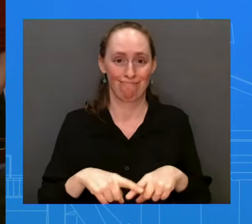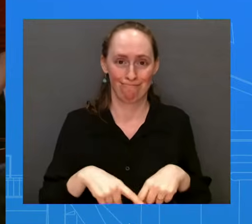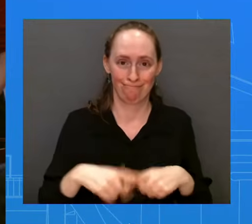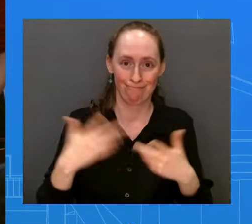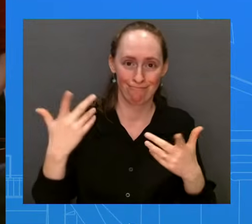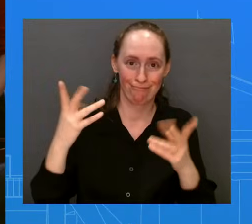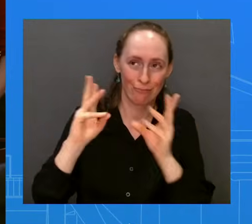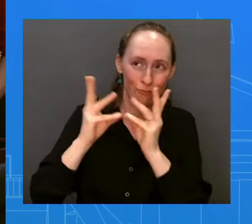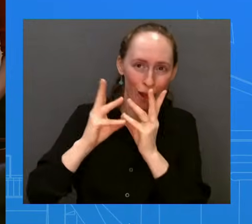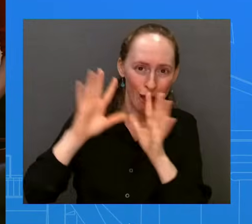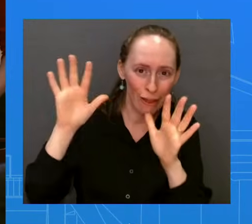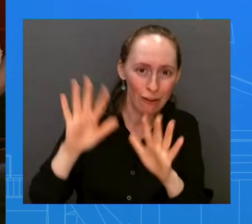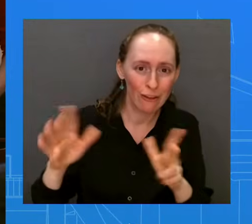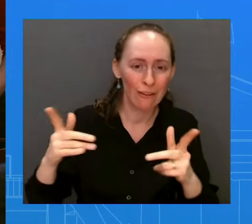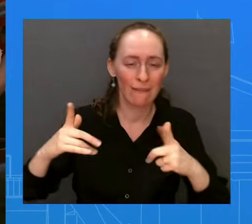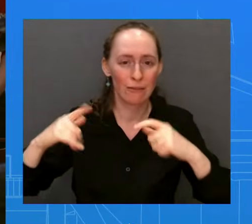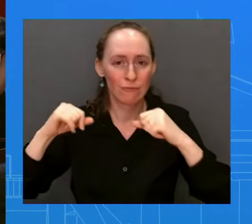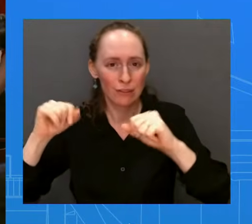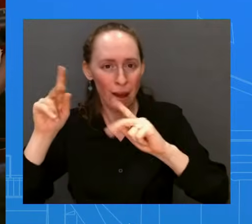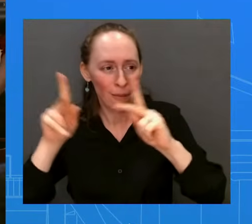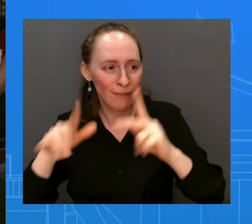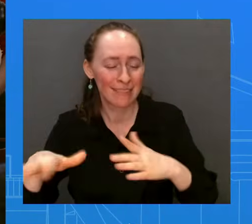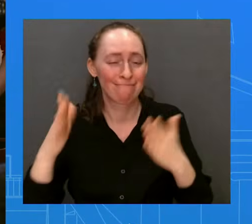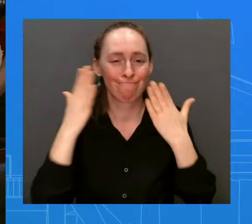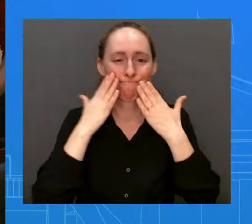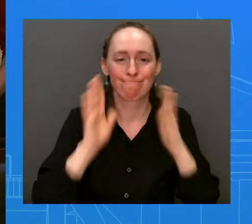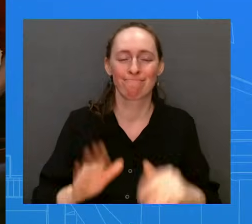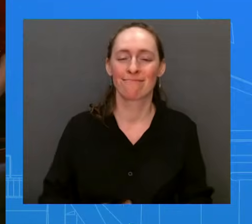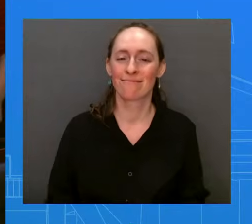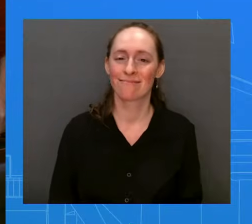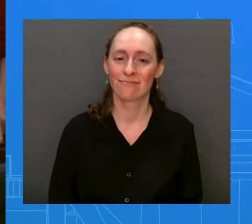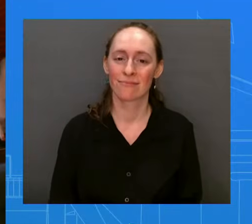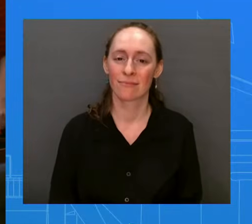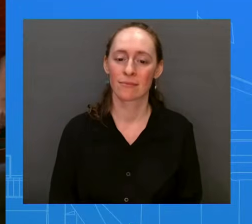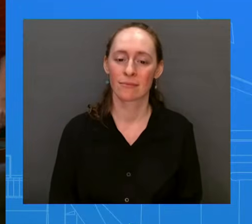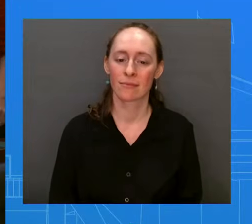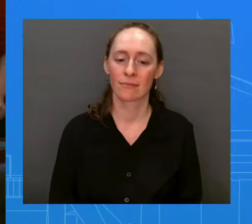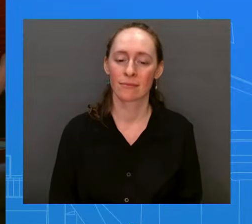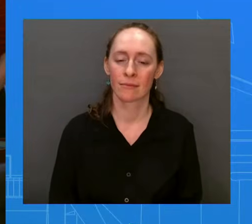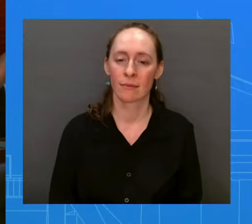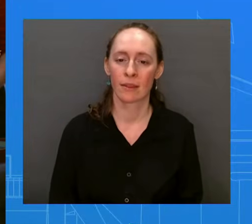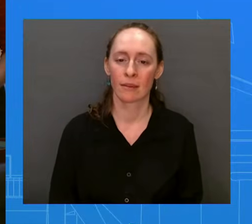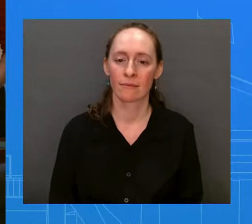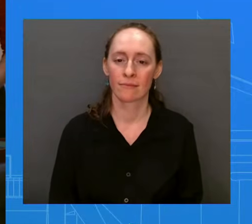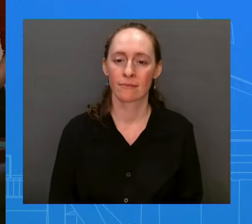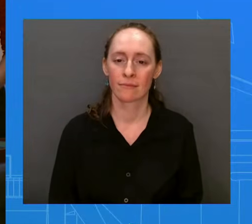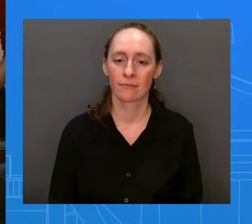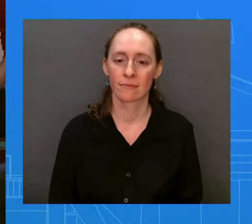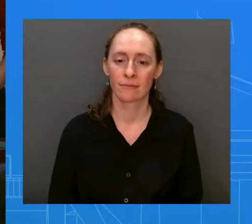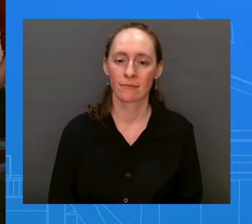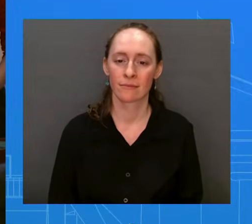because you said you were unsure of the surveillance capabilities of these latest objects. Last week, we were told several times